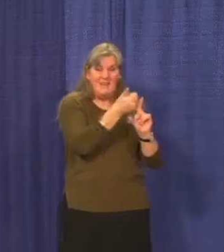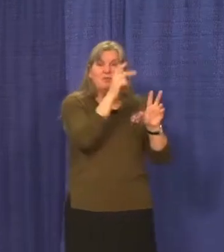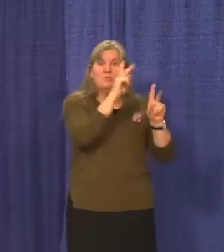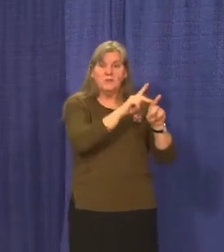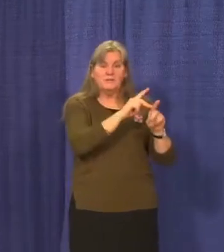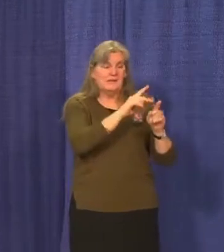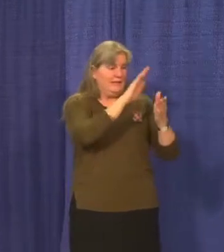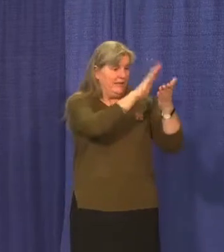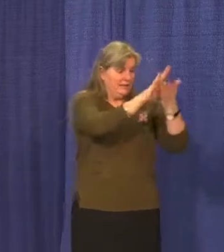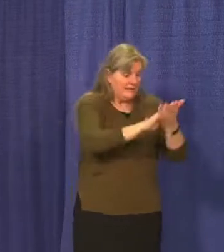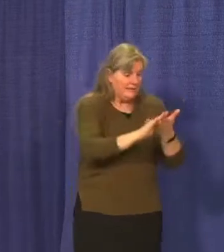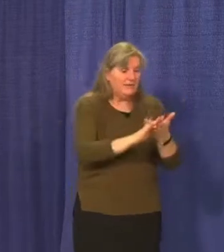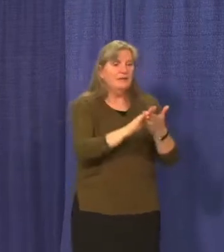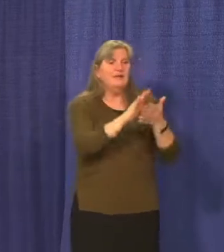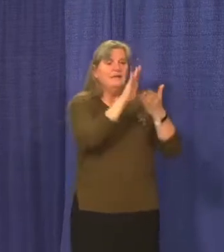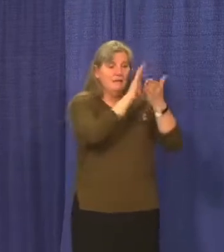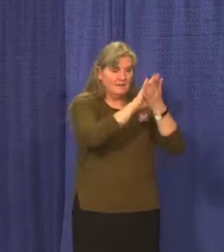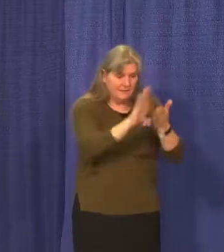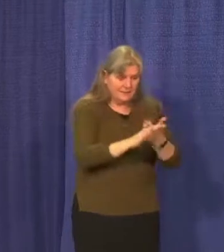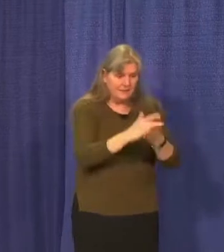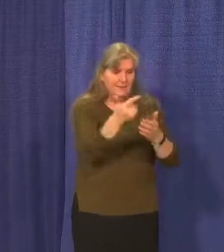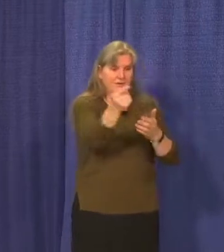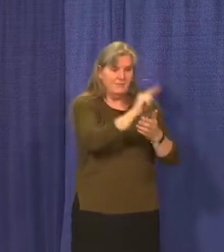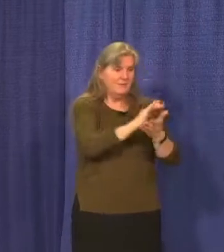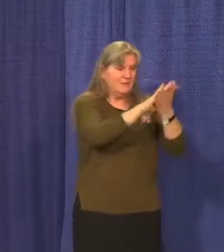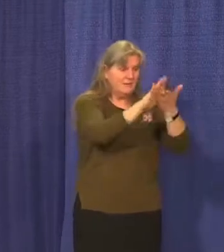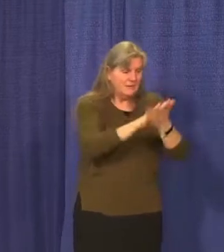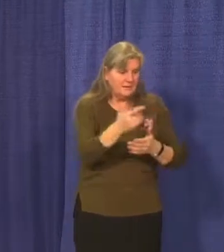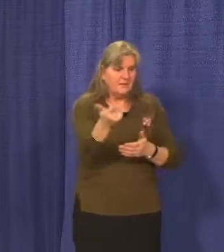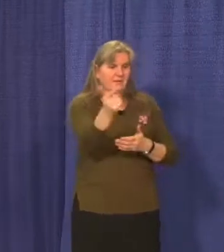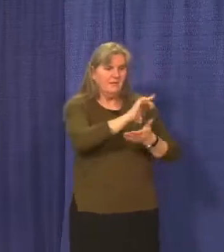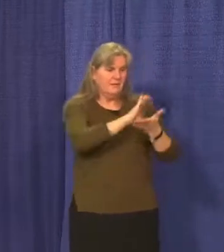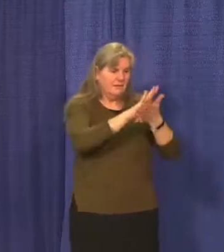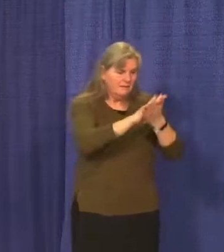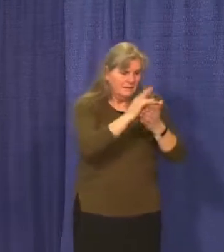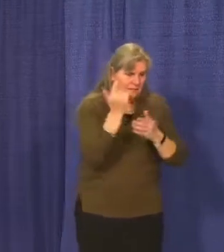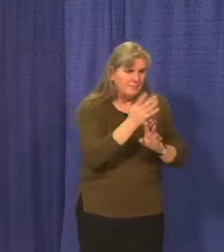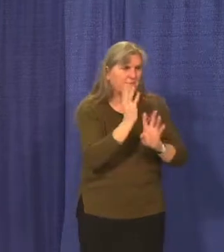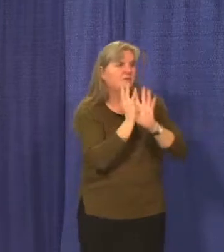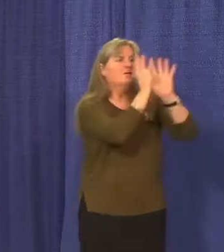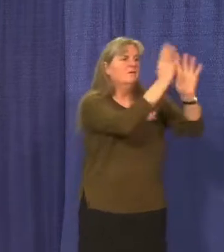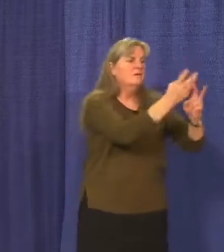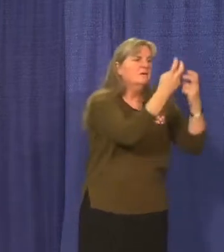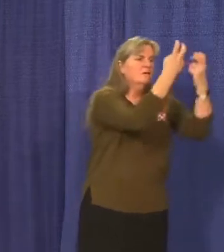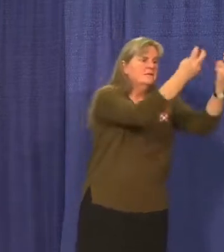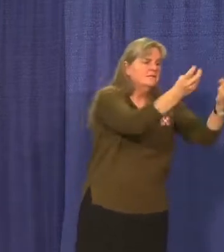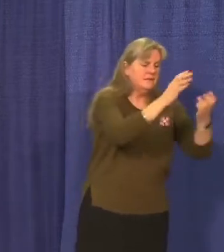after each person. When they get up, someone else comes and cleans and after they